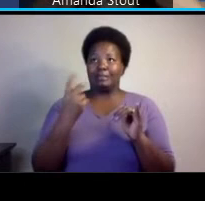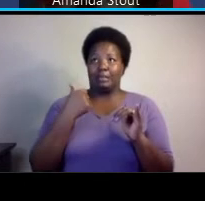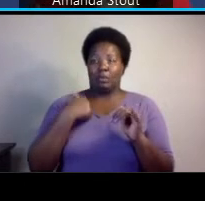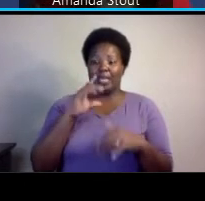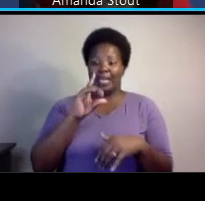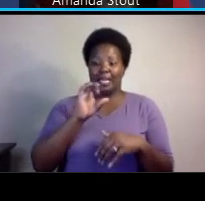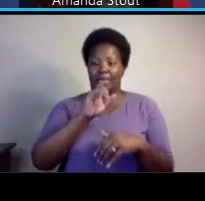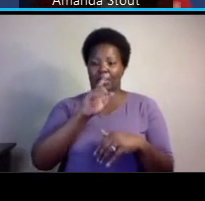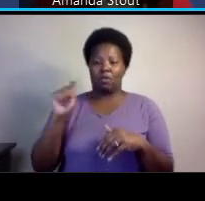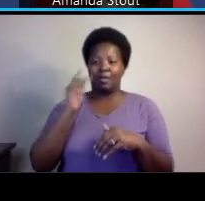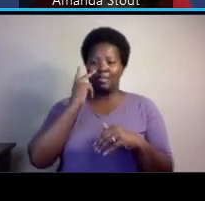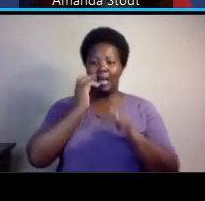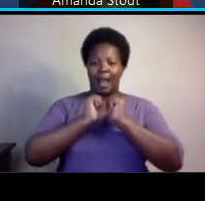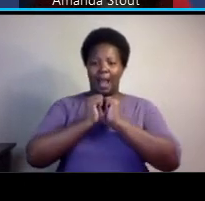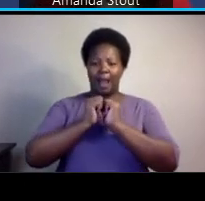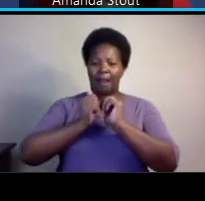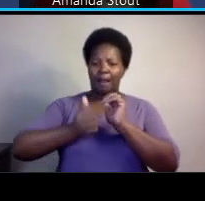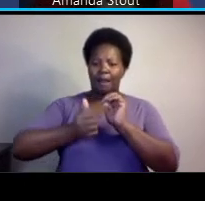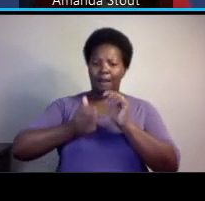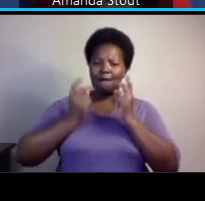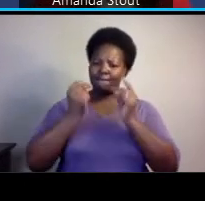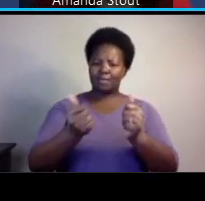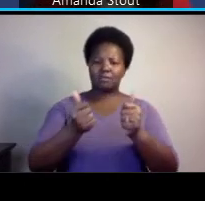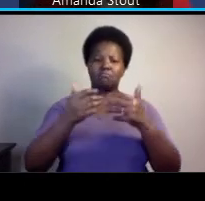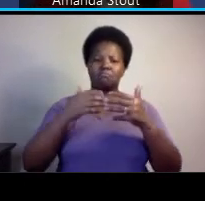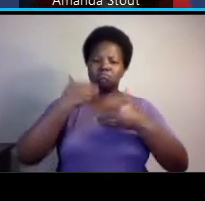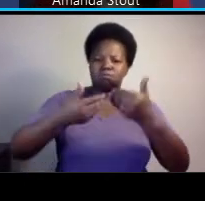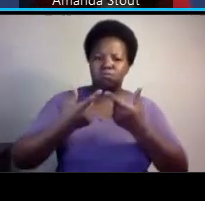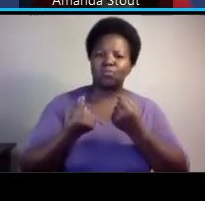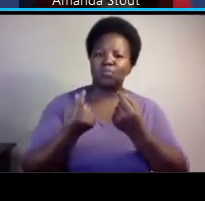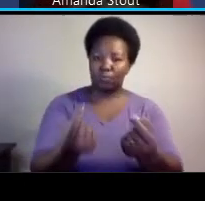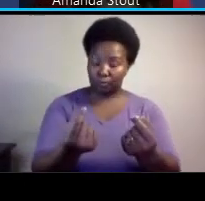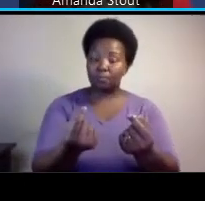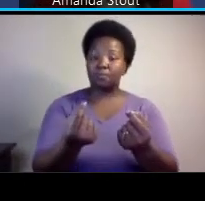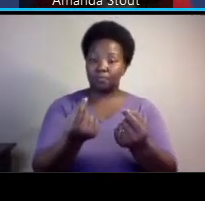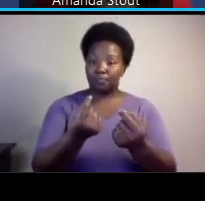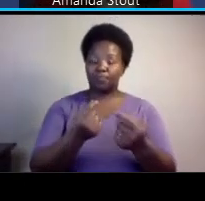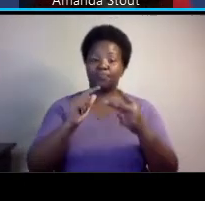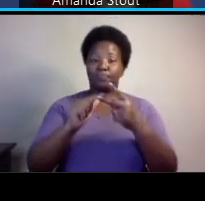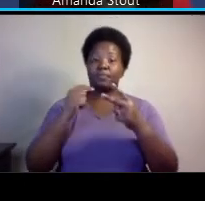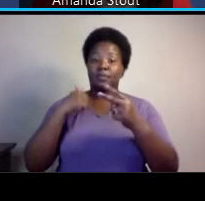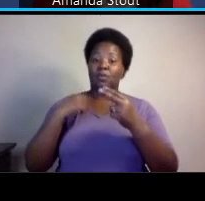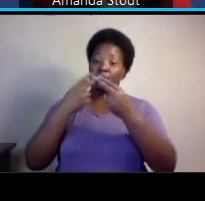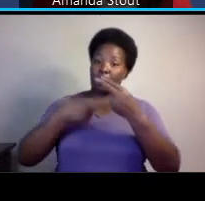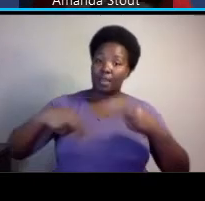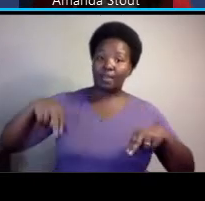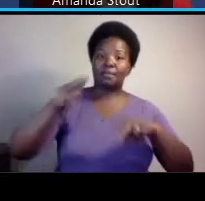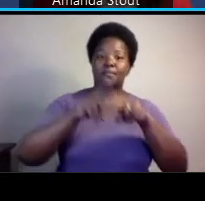in the immediate term and there is so we will be adding some signal timing changes reducing